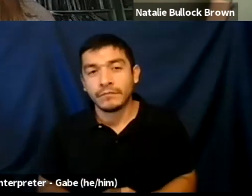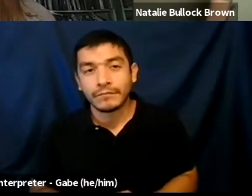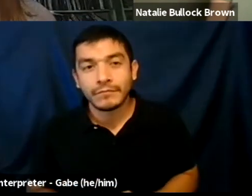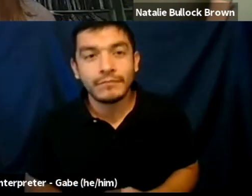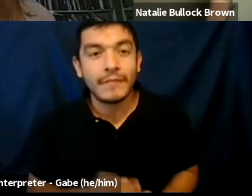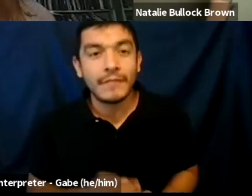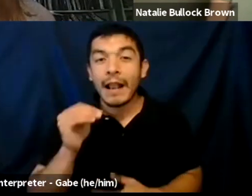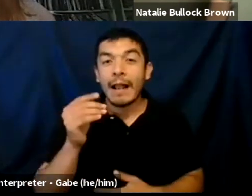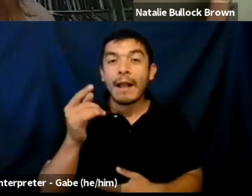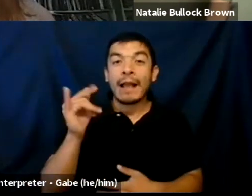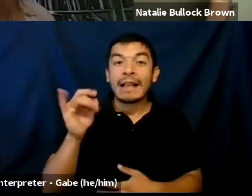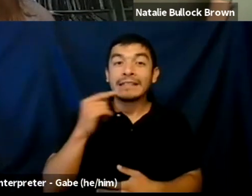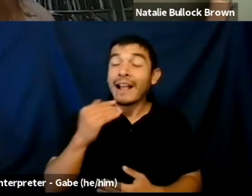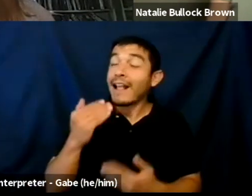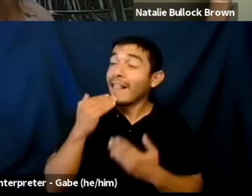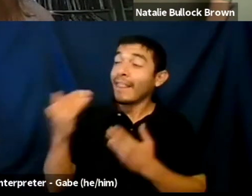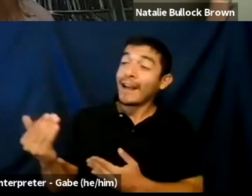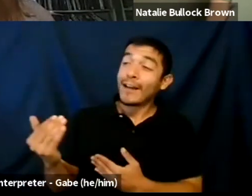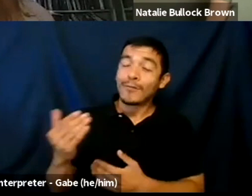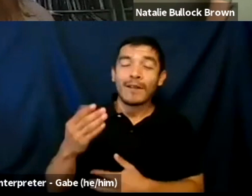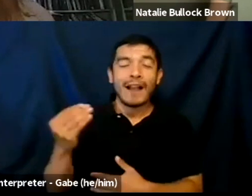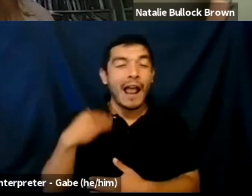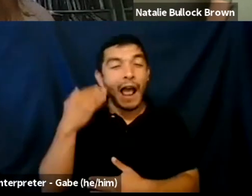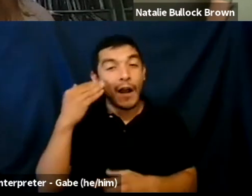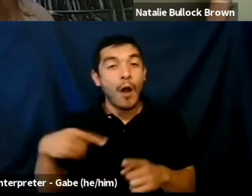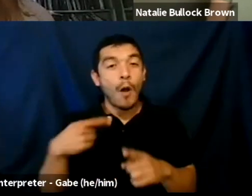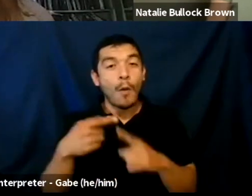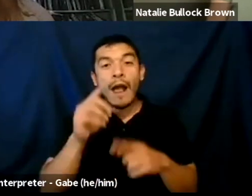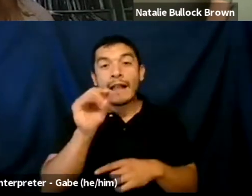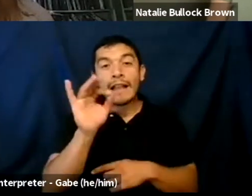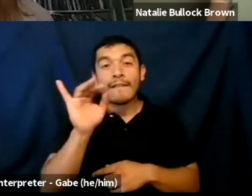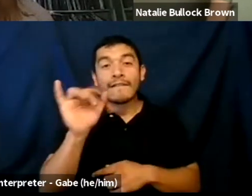And I know that when Daffodil and Andres speak about their work,